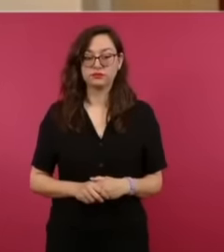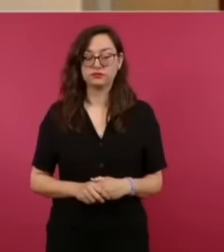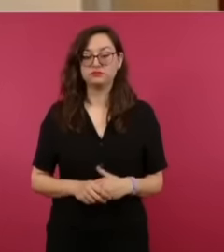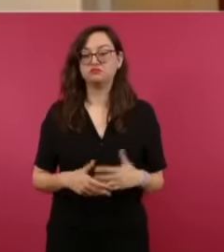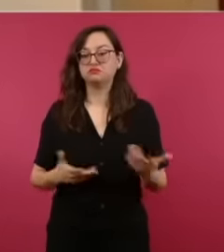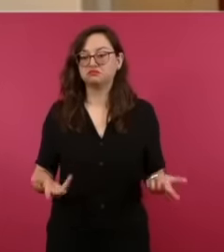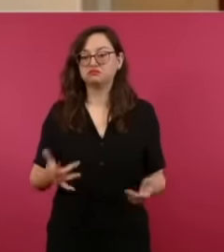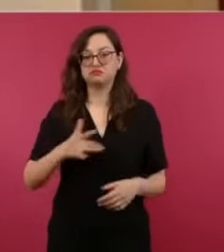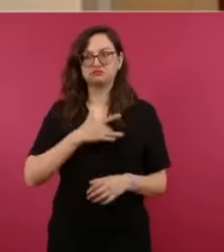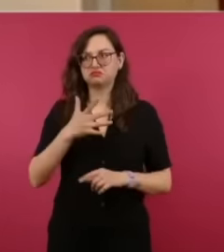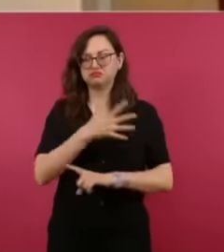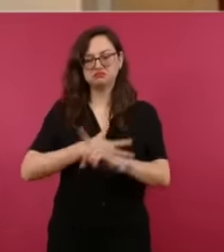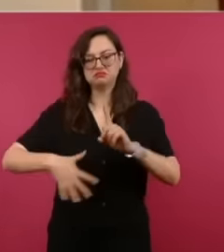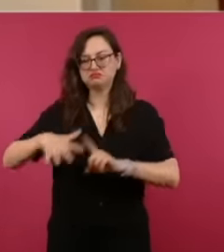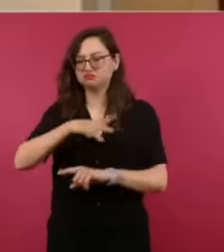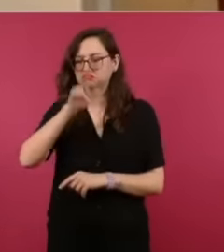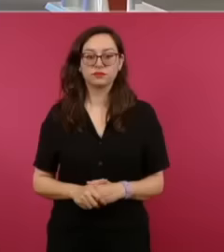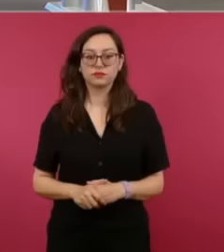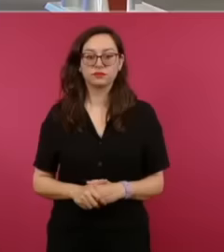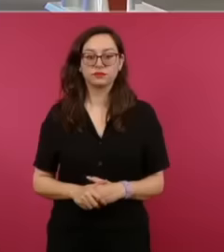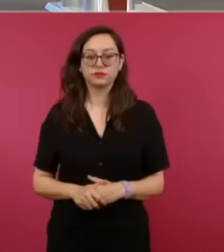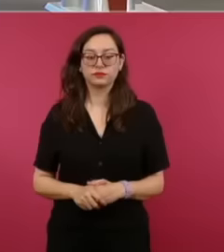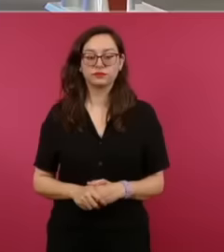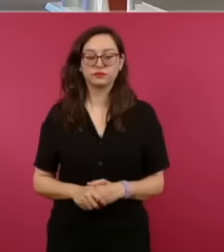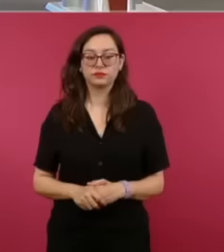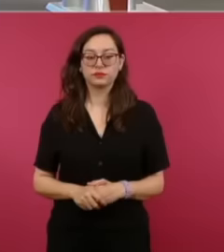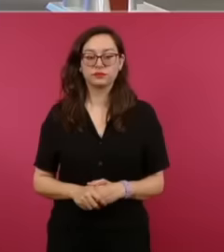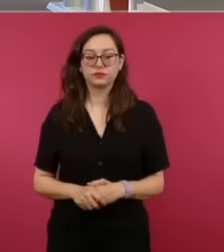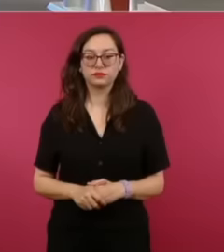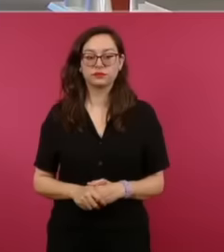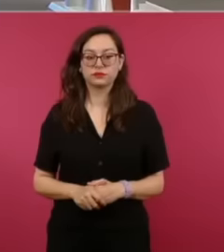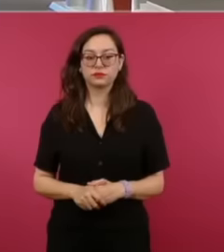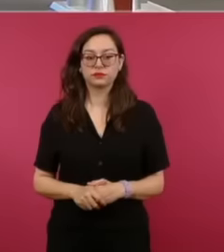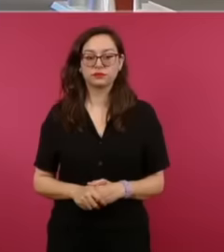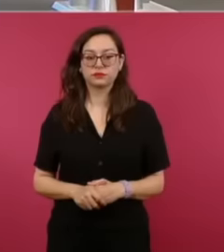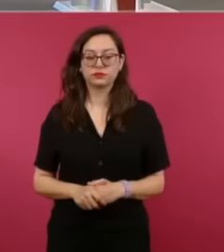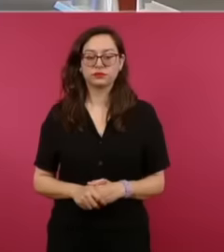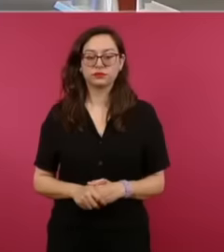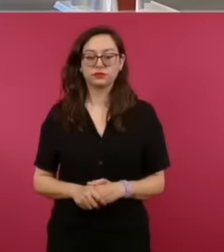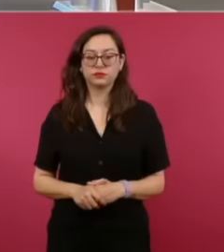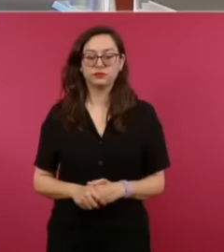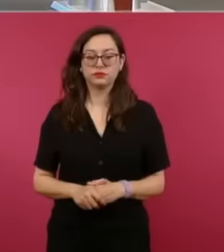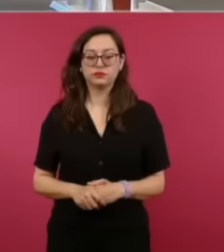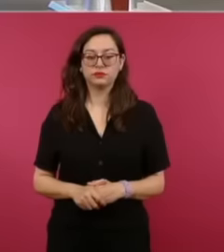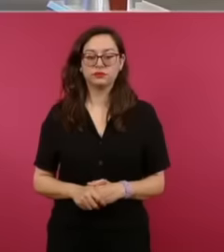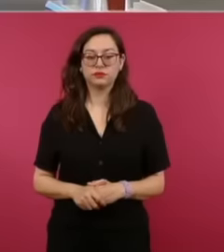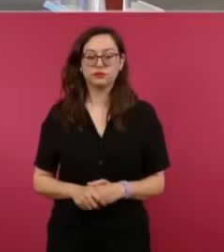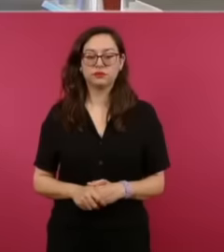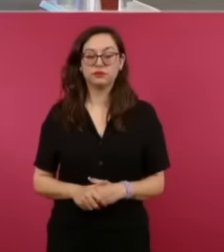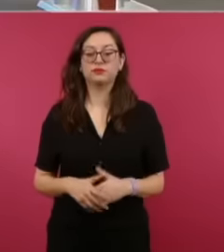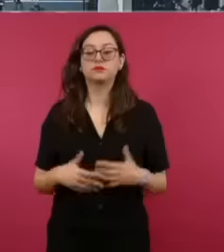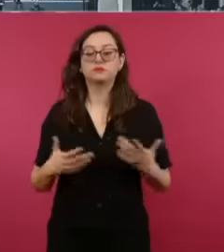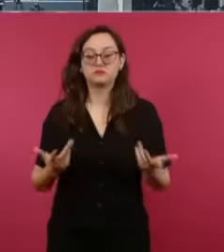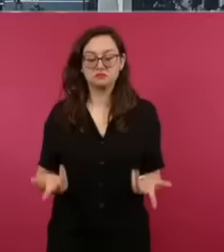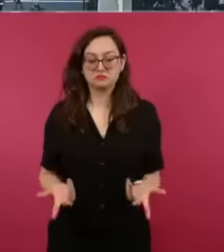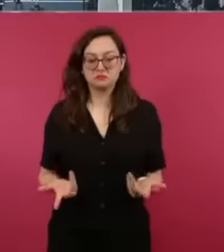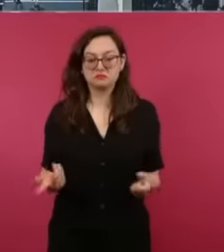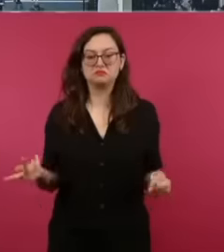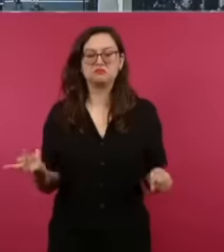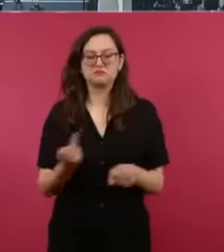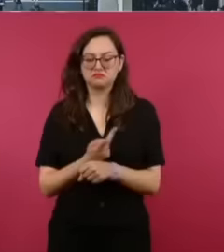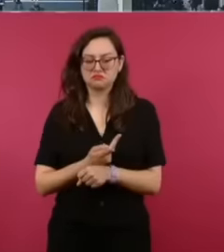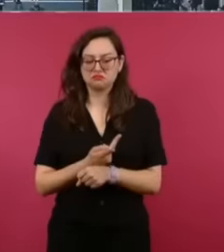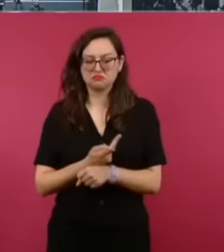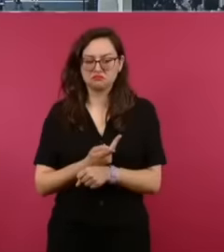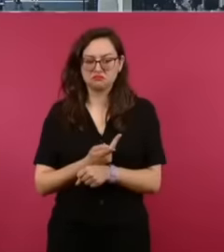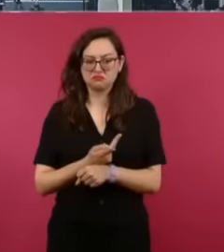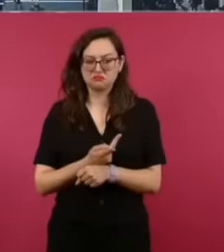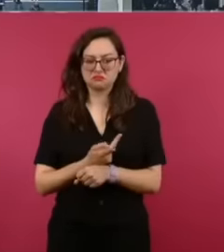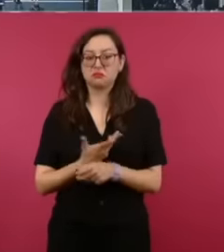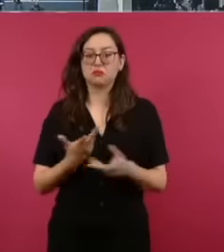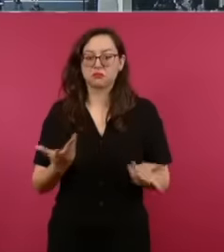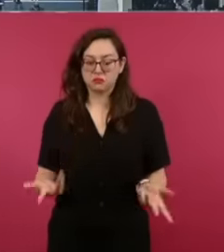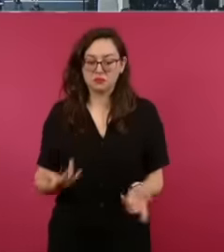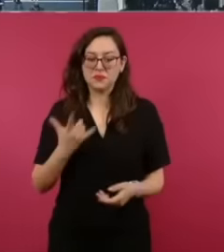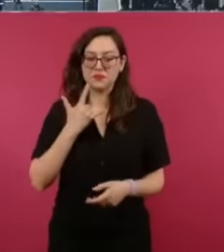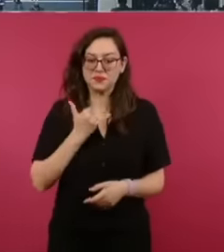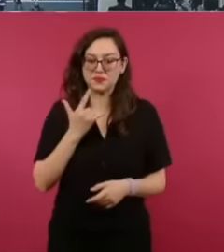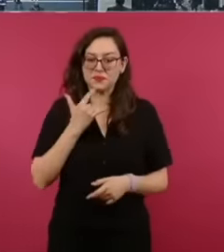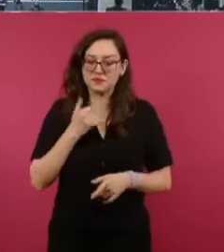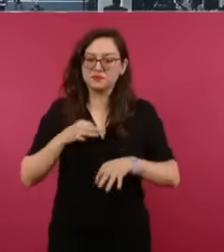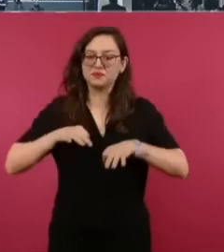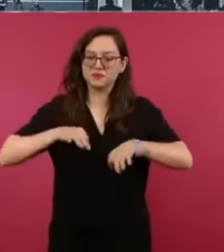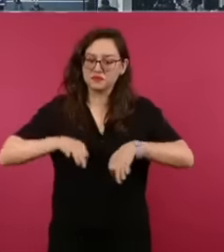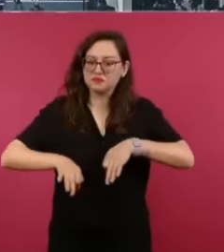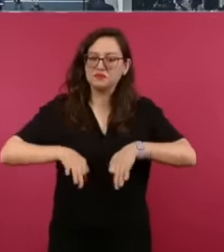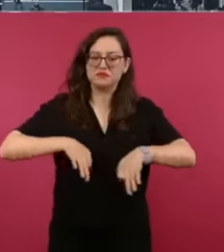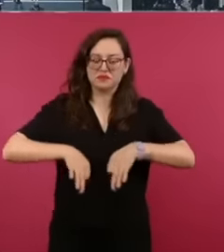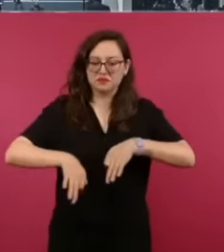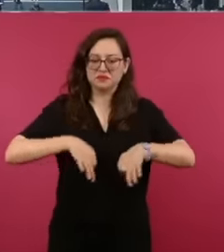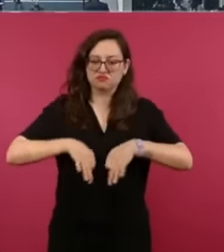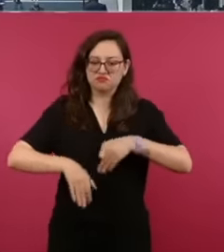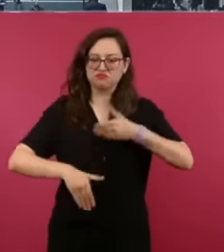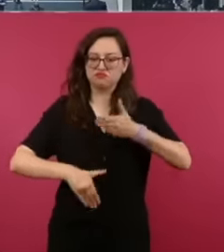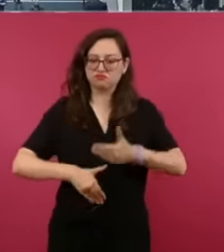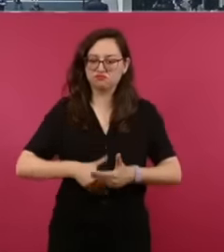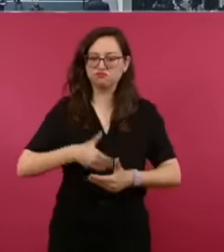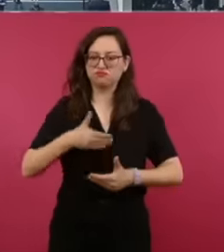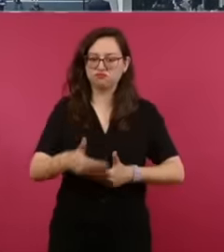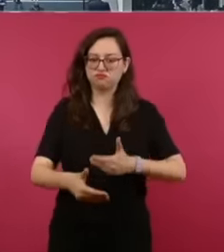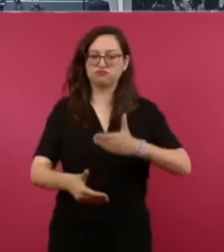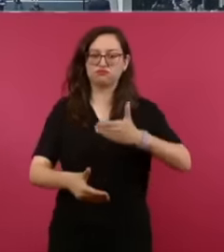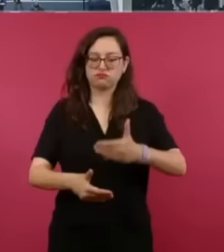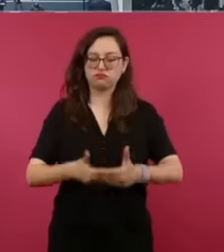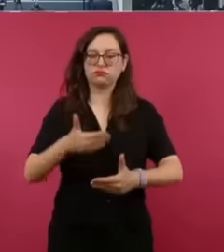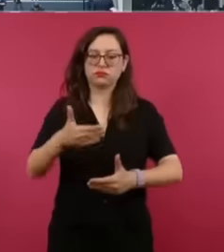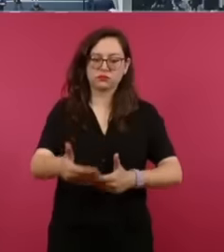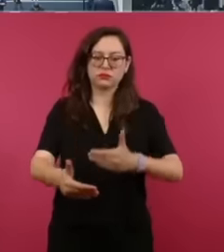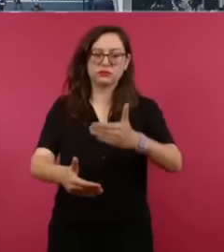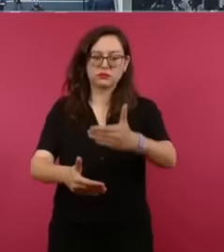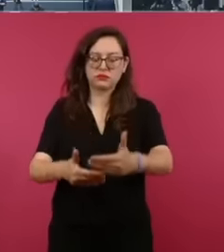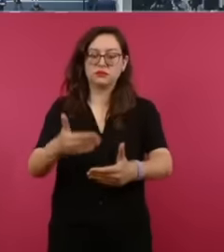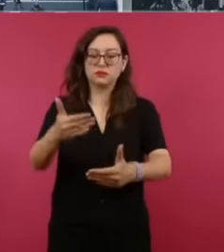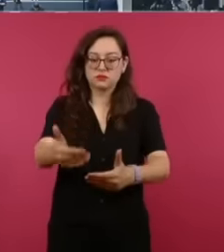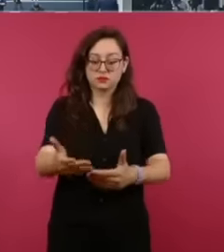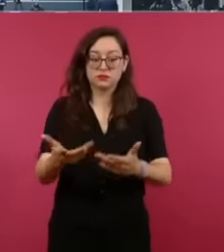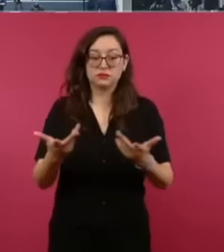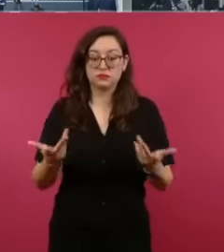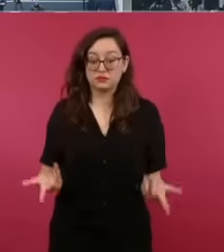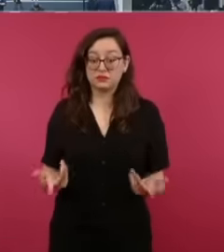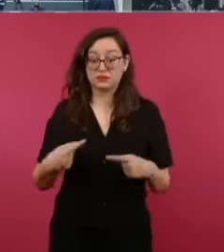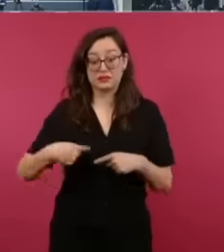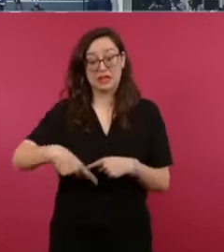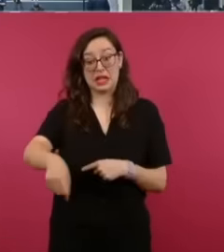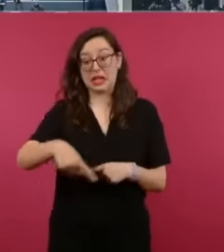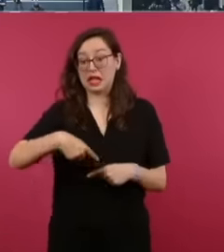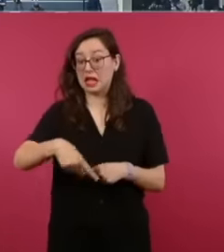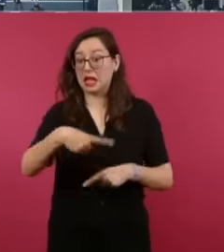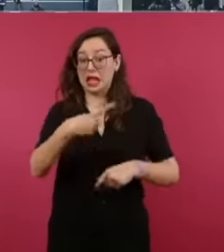continue like this, so we're working. I hope that we take good care of ourselves this year